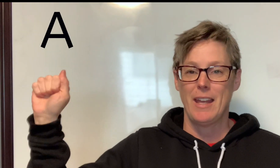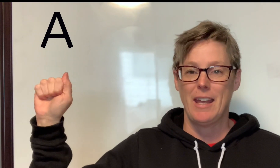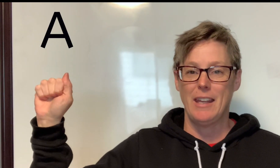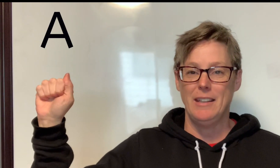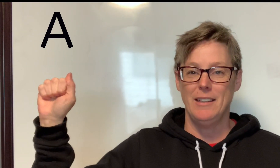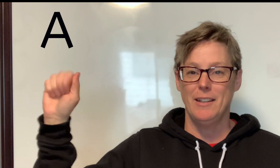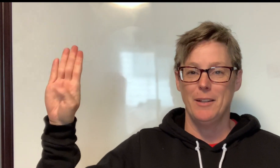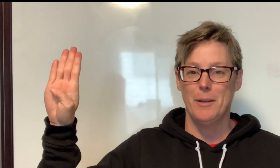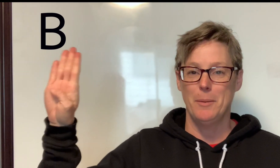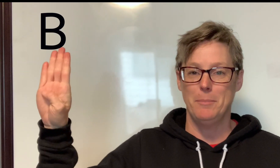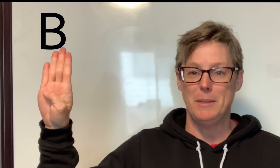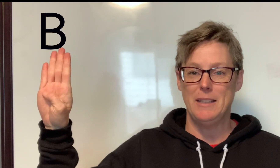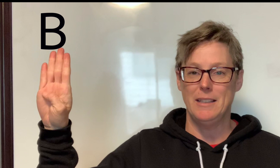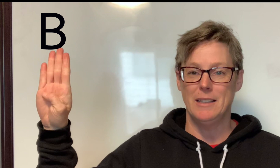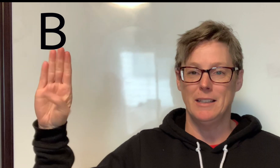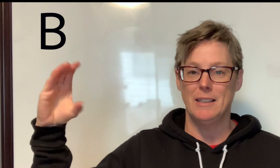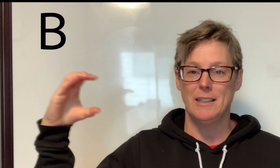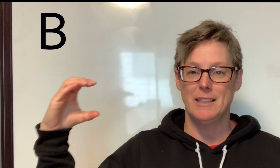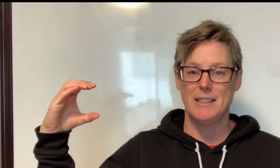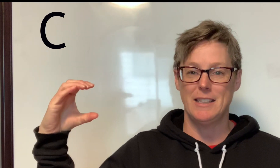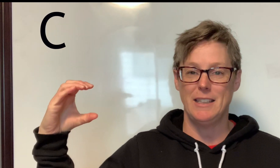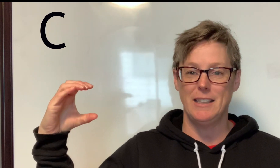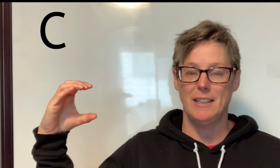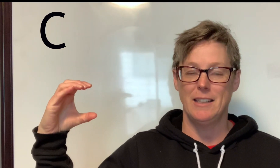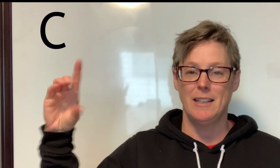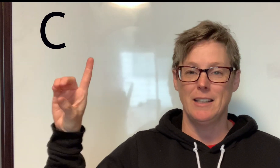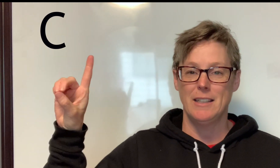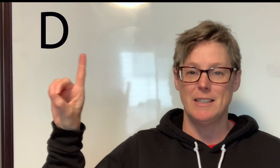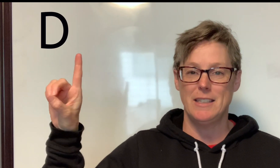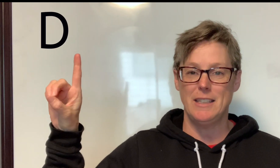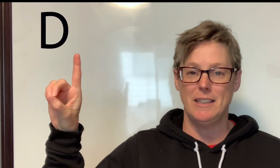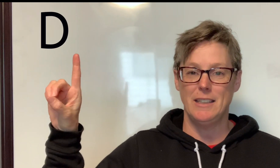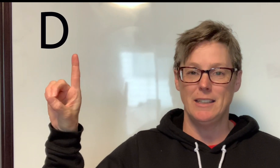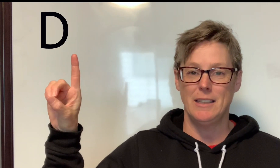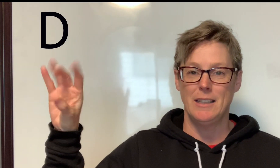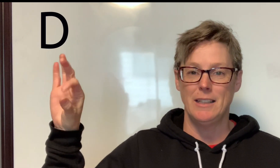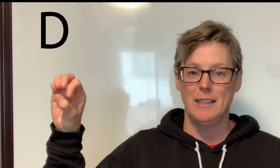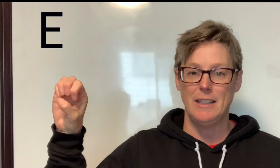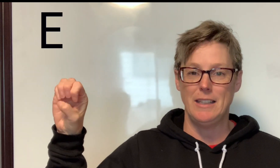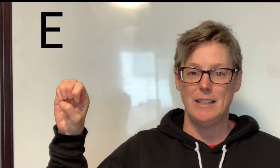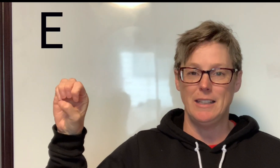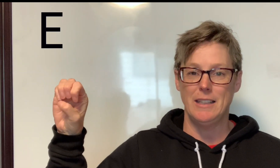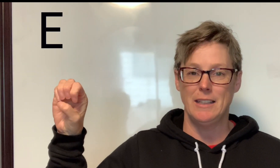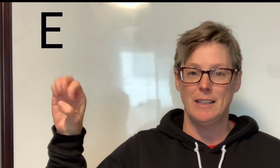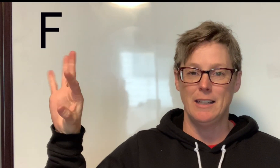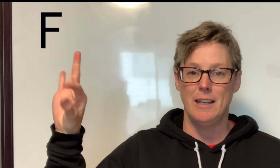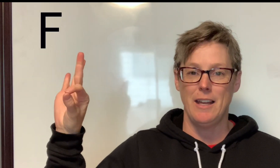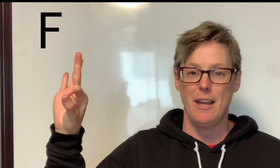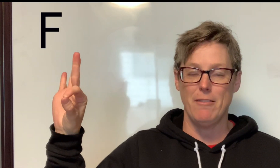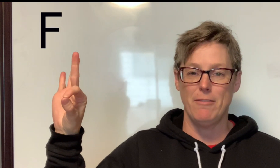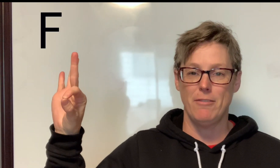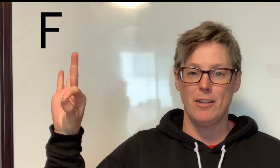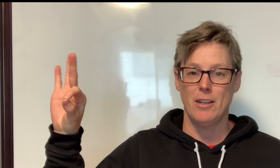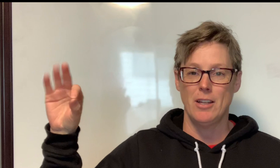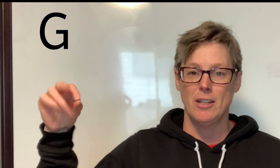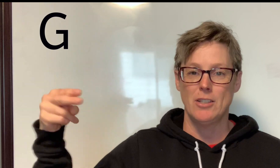a b c